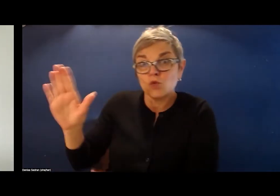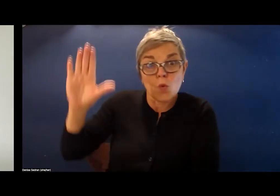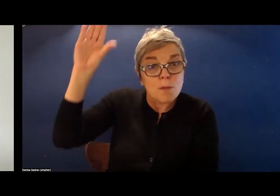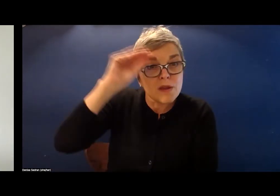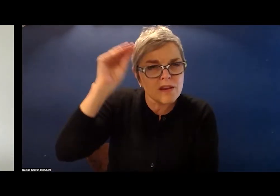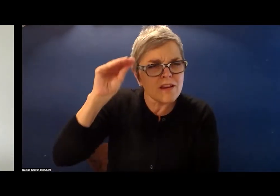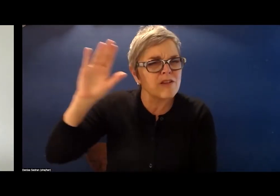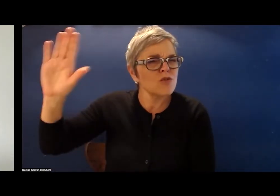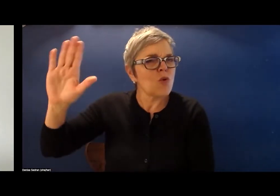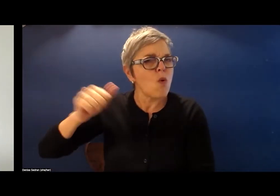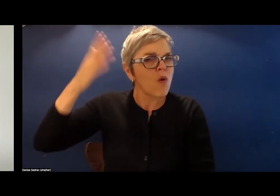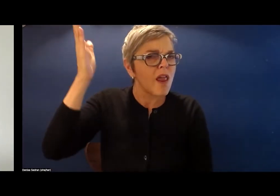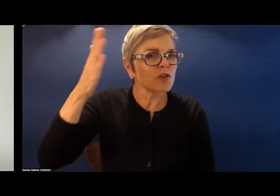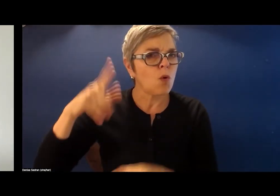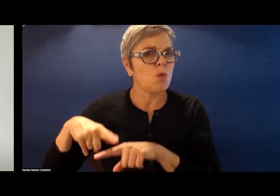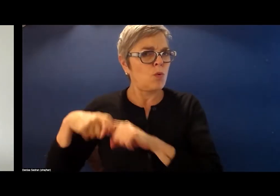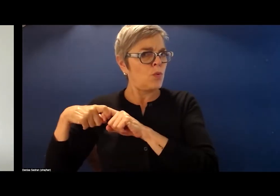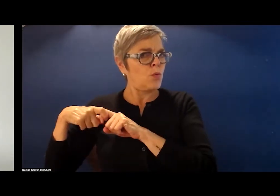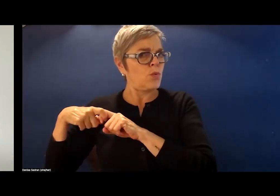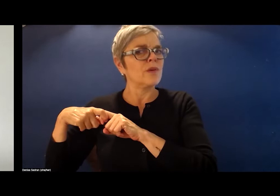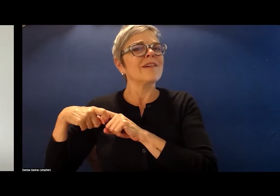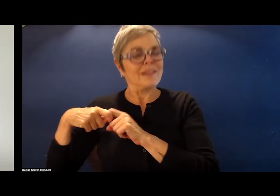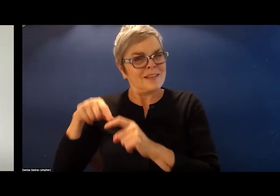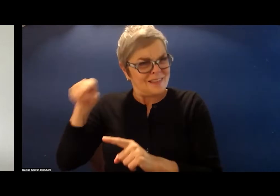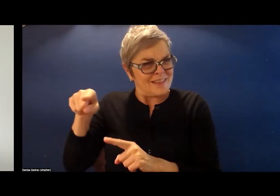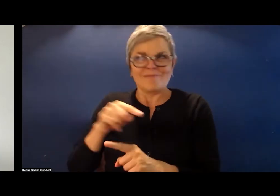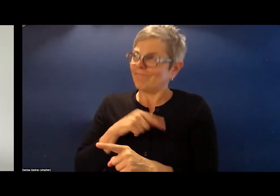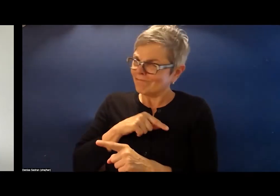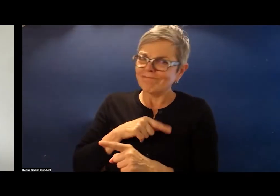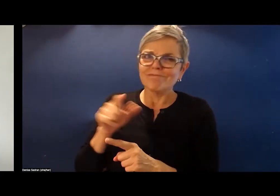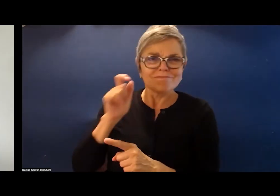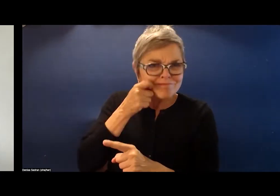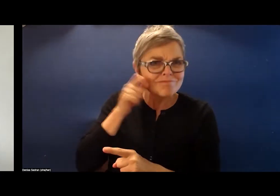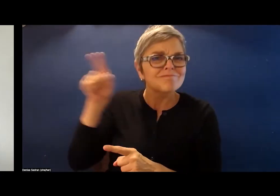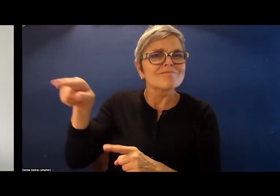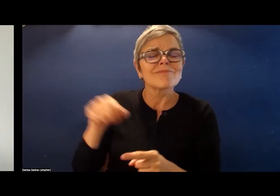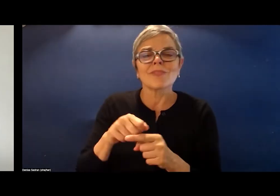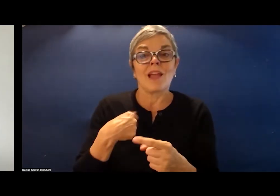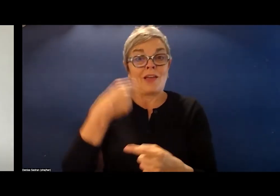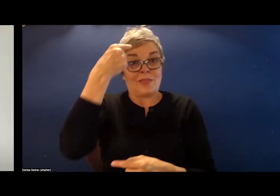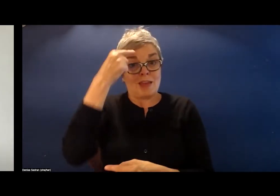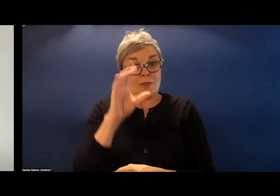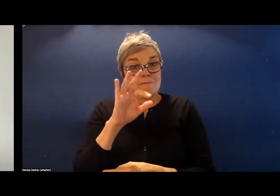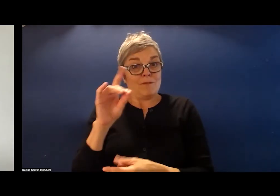And there's something really exciting about the field school model, which I think charges every participant in the room